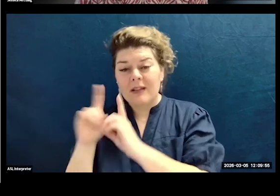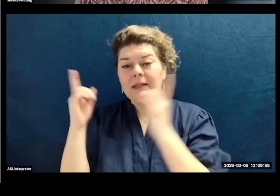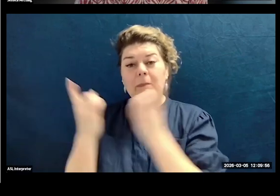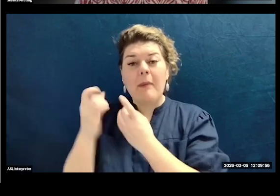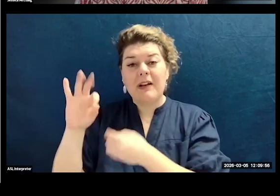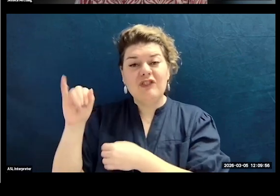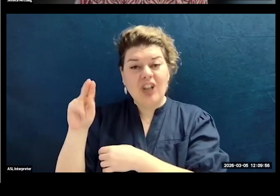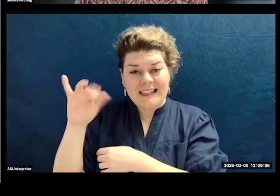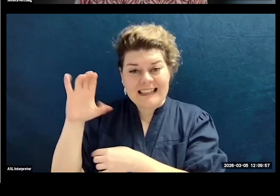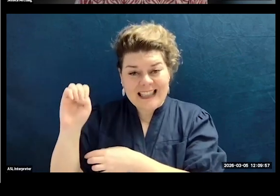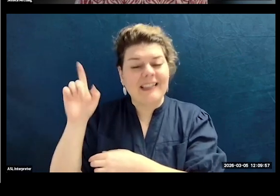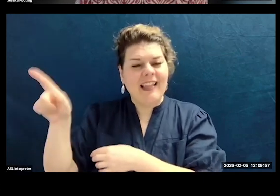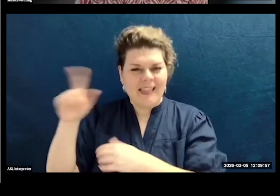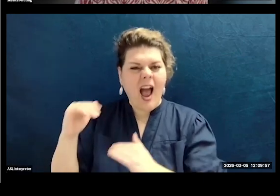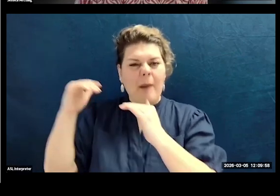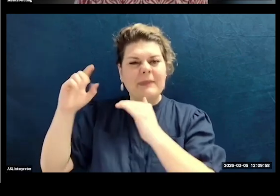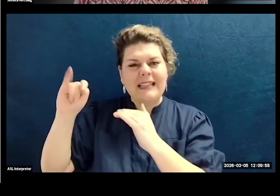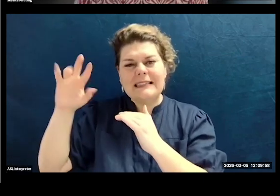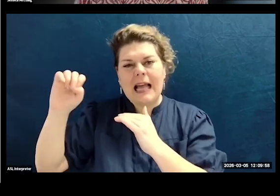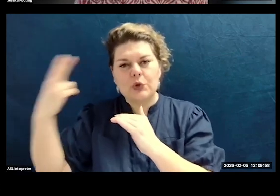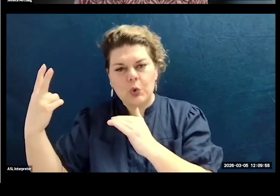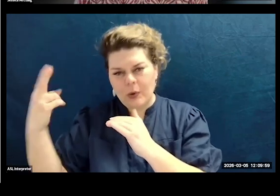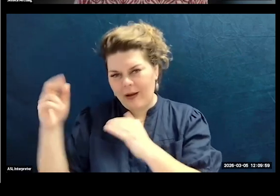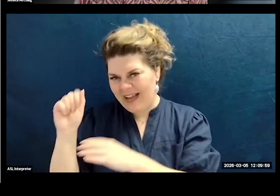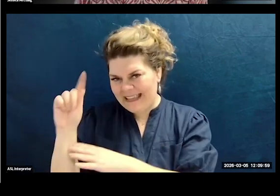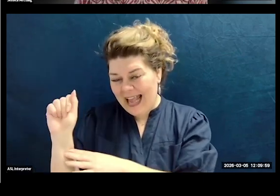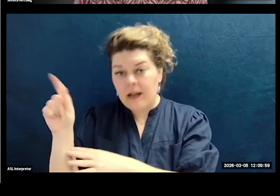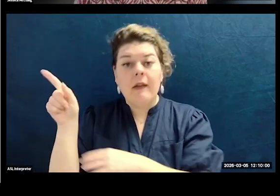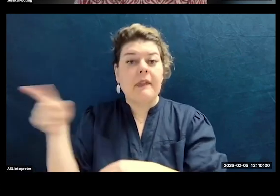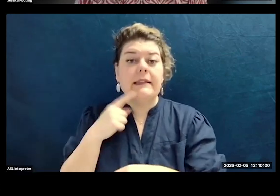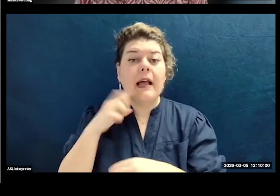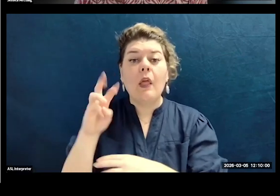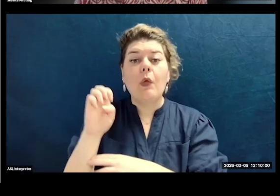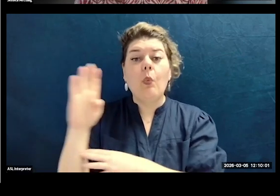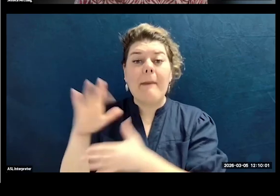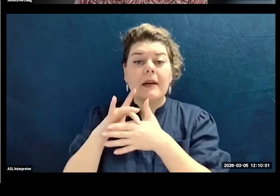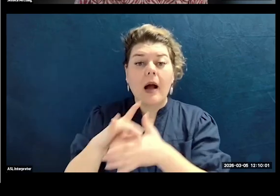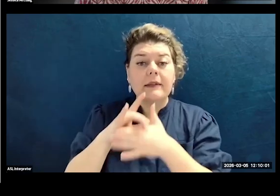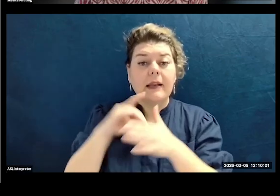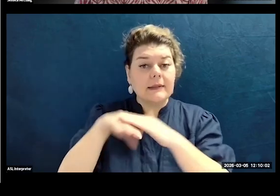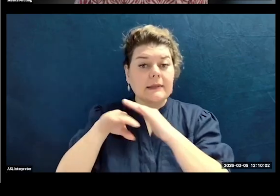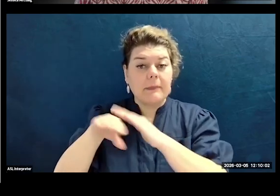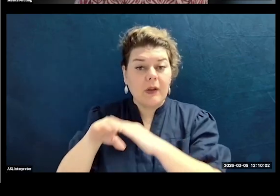updated Title II of the ADA and they defined the Web Content Accessibility Guidelines Level 2.1 AA